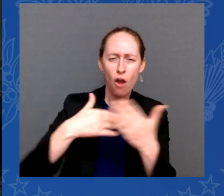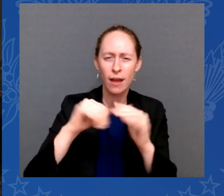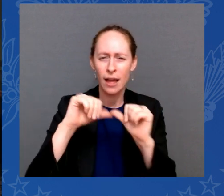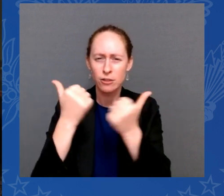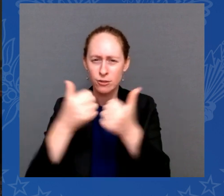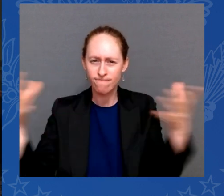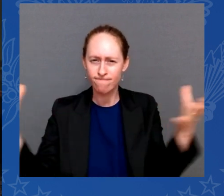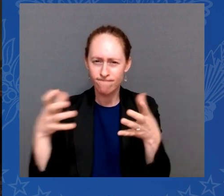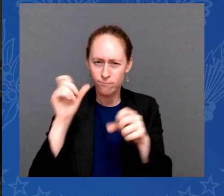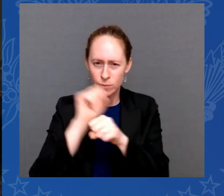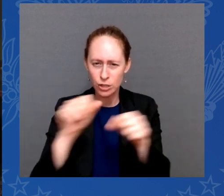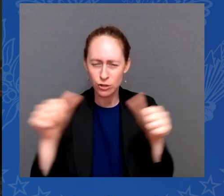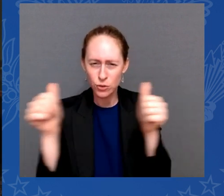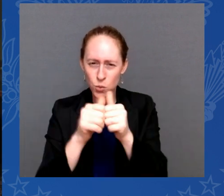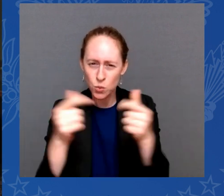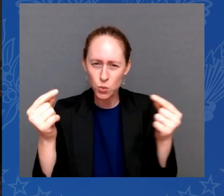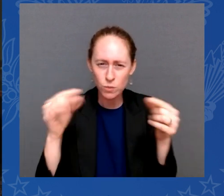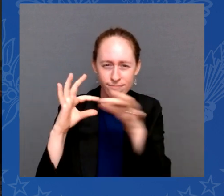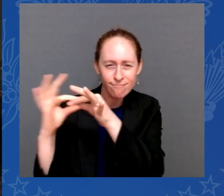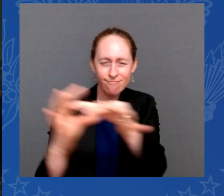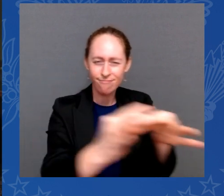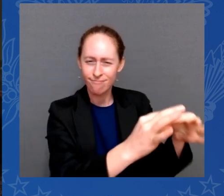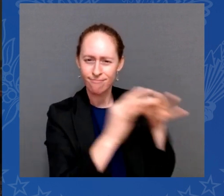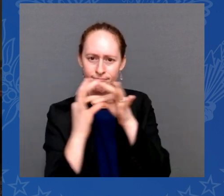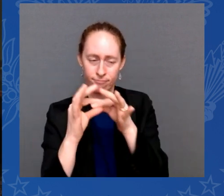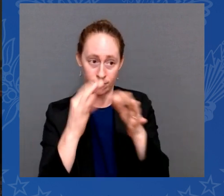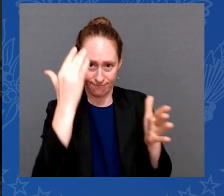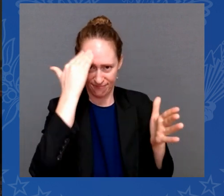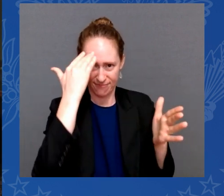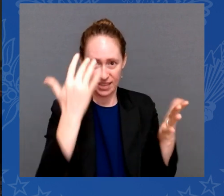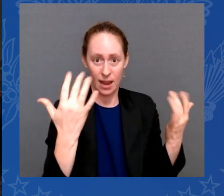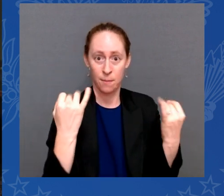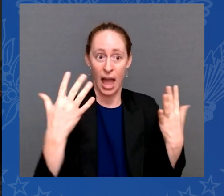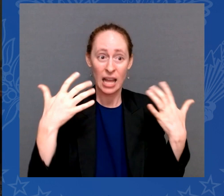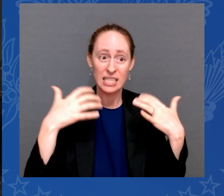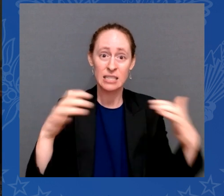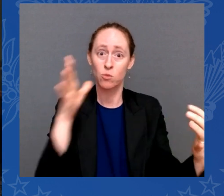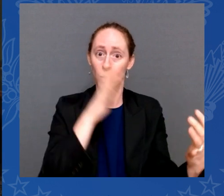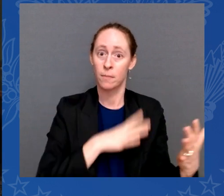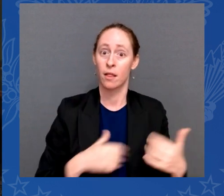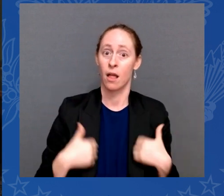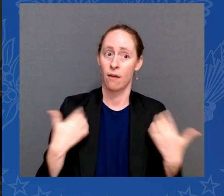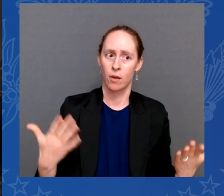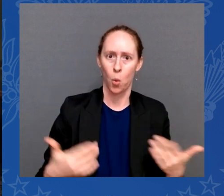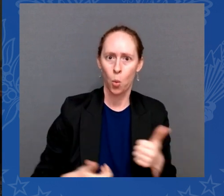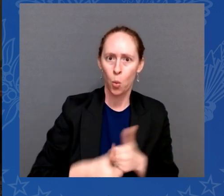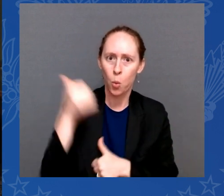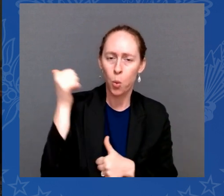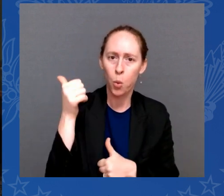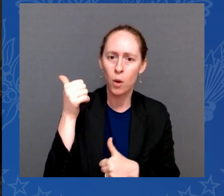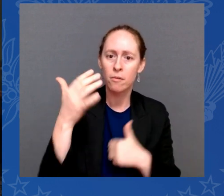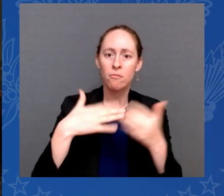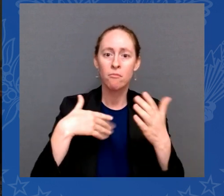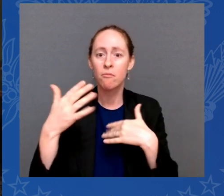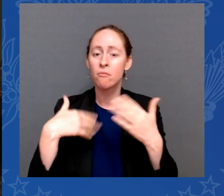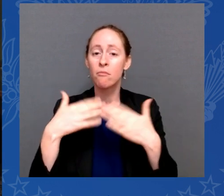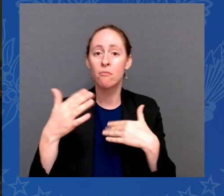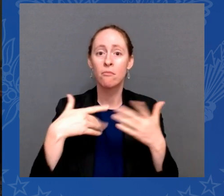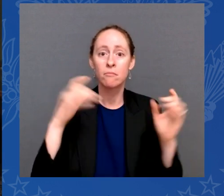Emergency medical care being denied to women experiencing miscarriages. Doctors uncertain about what they can do to provide for their patients.